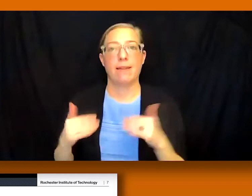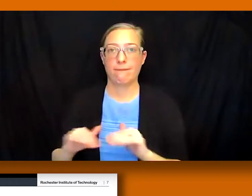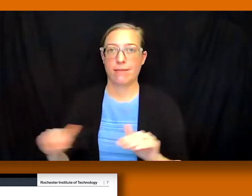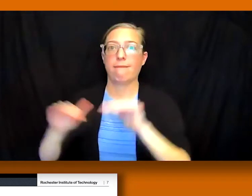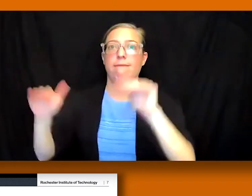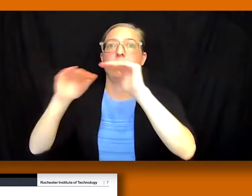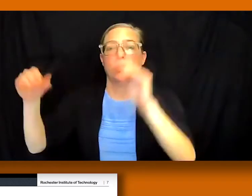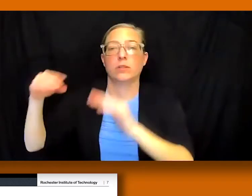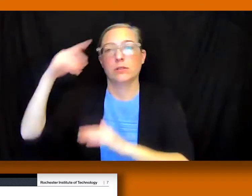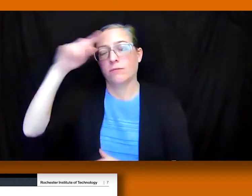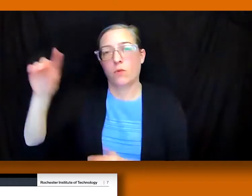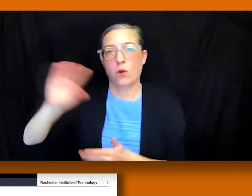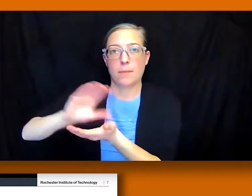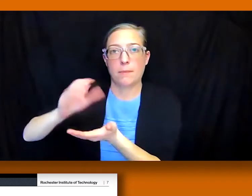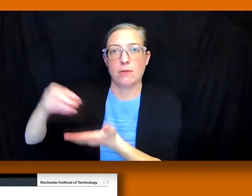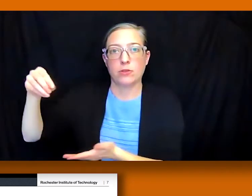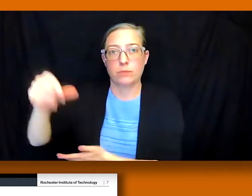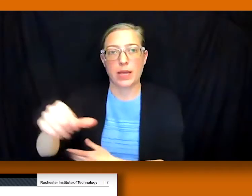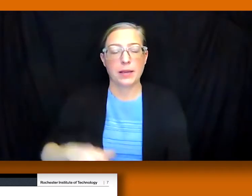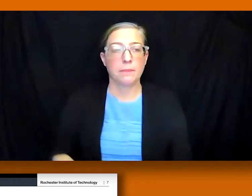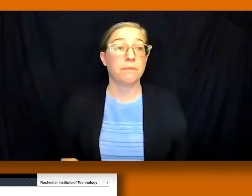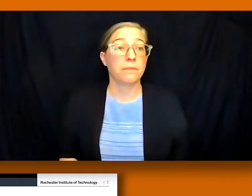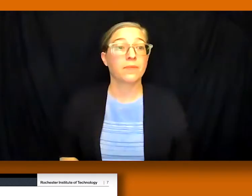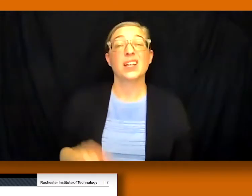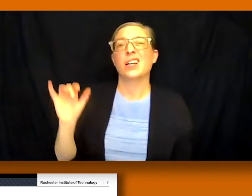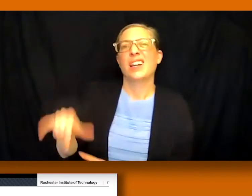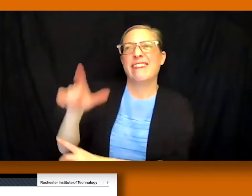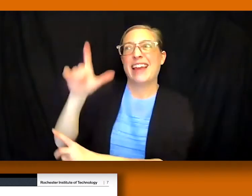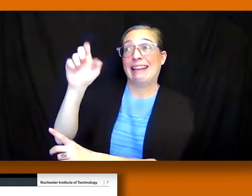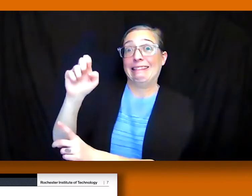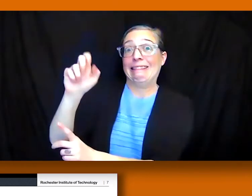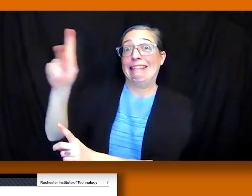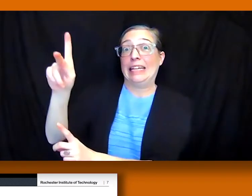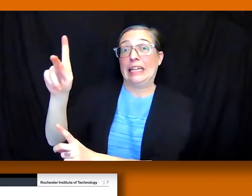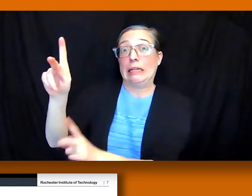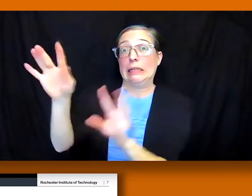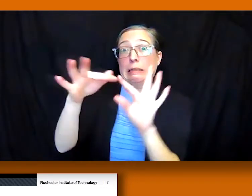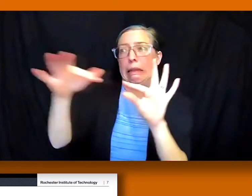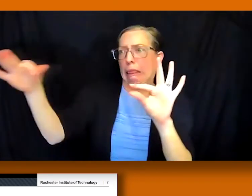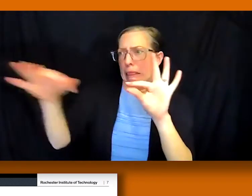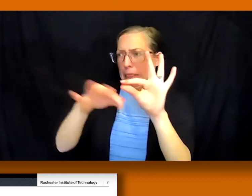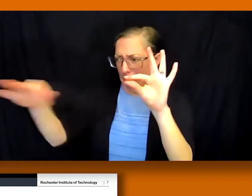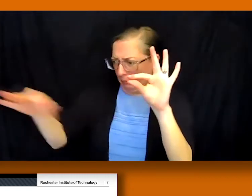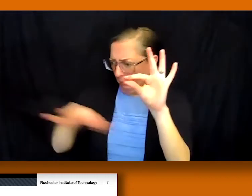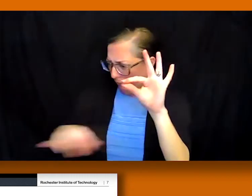The link was way too long to include on this slideshow, but it's in my notes, and I'll make sure